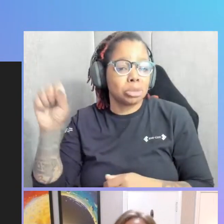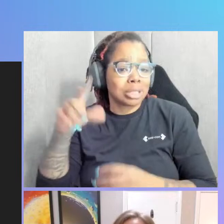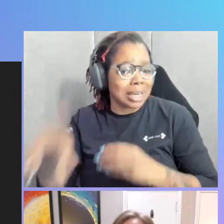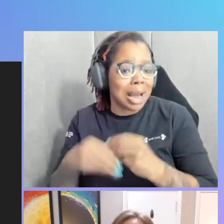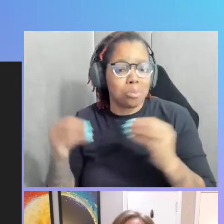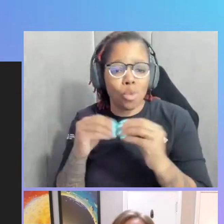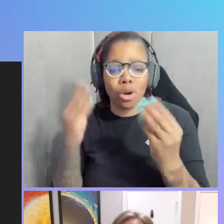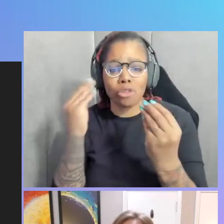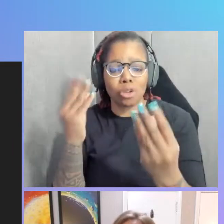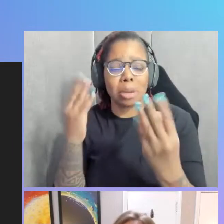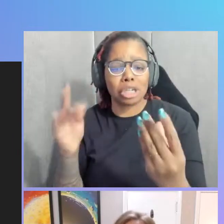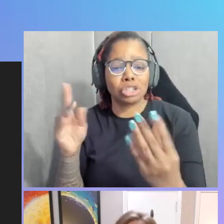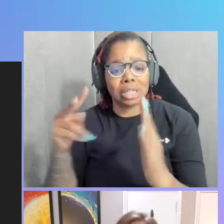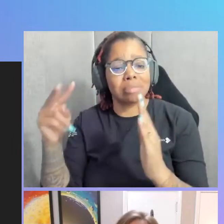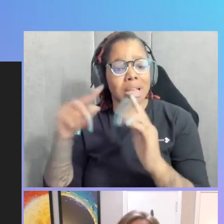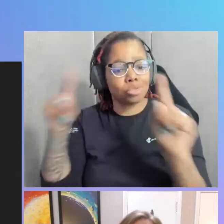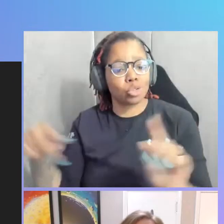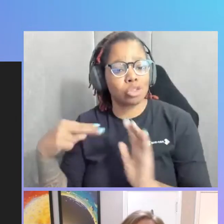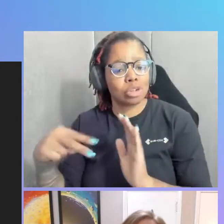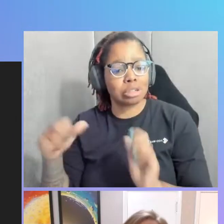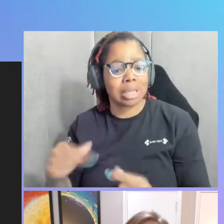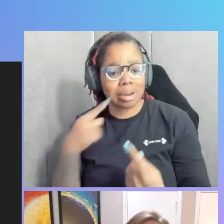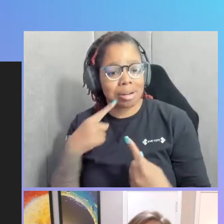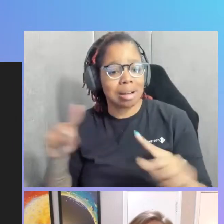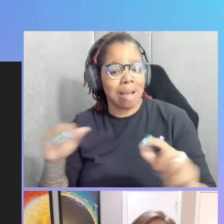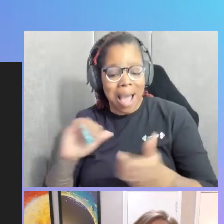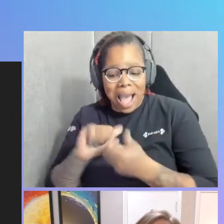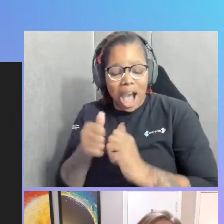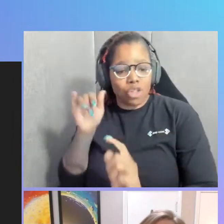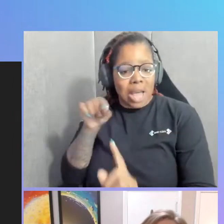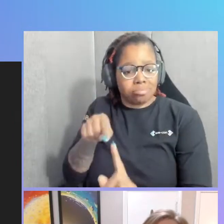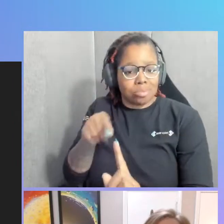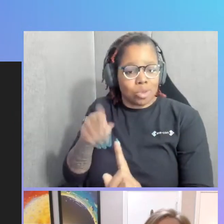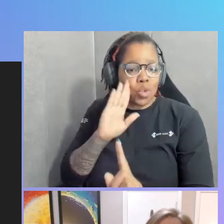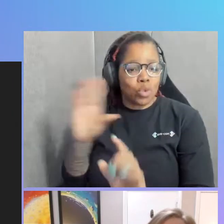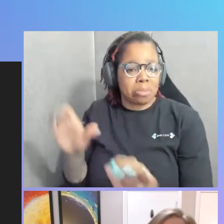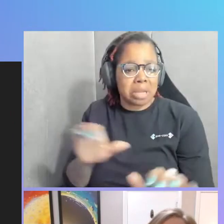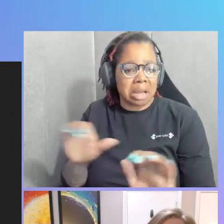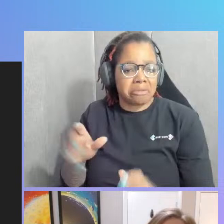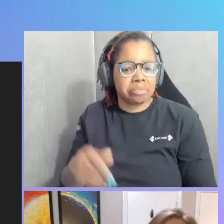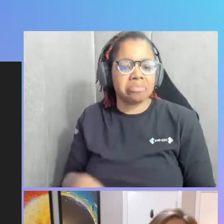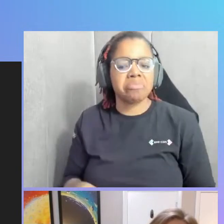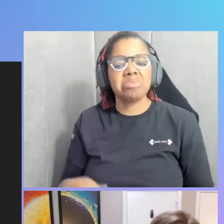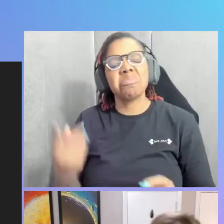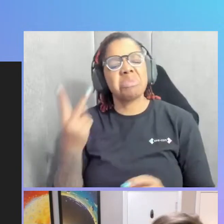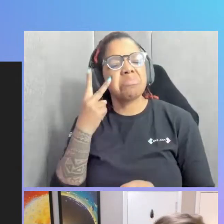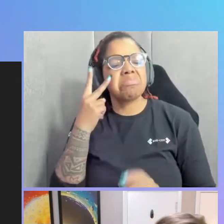announce with details about how an element will behave. So let's look at some examples of these